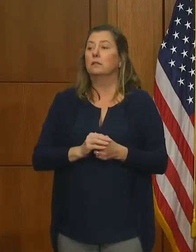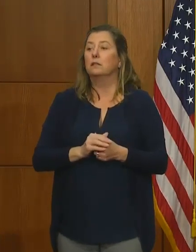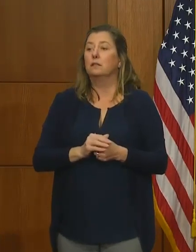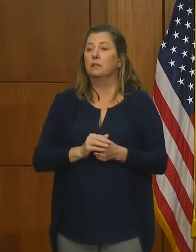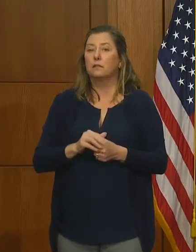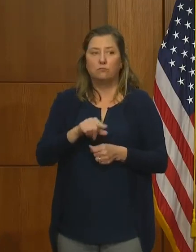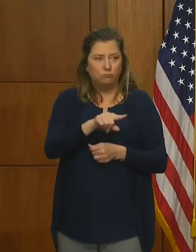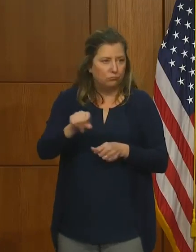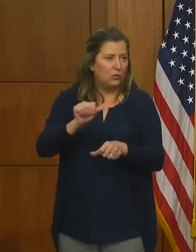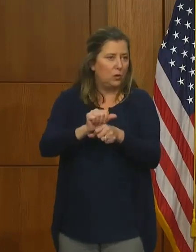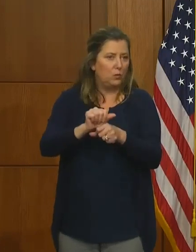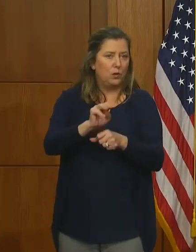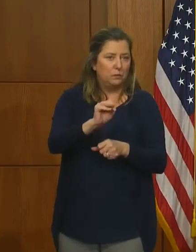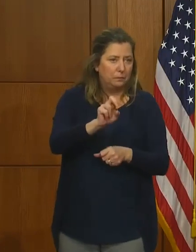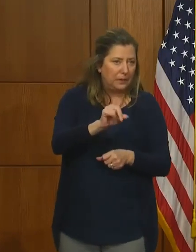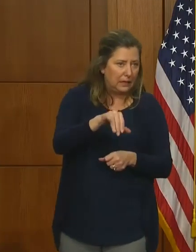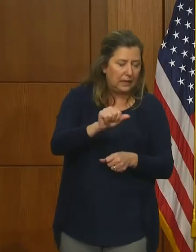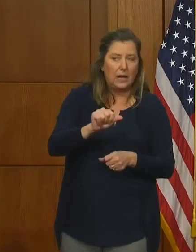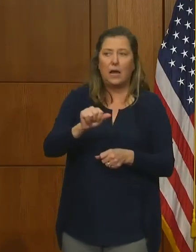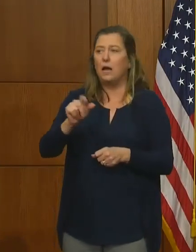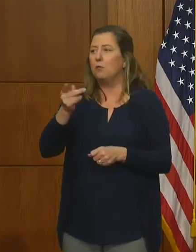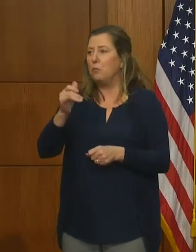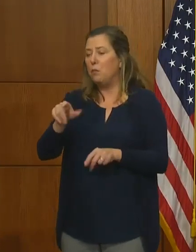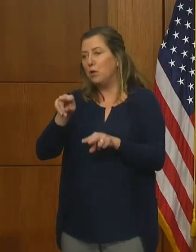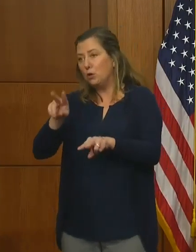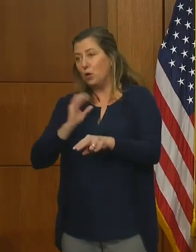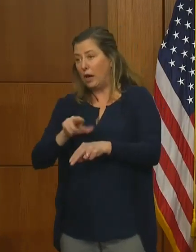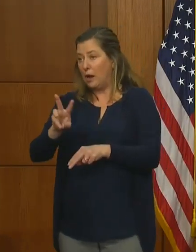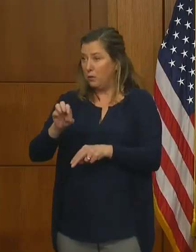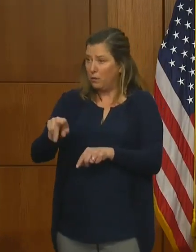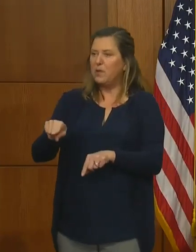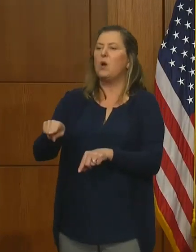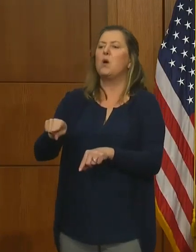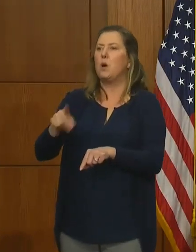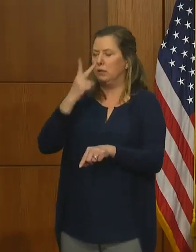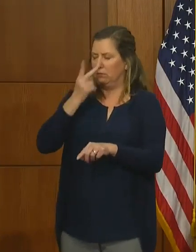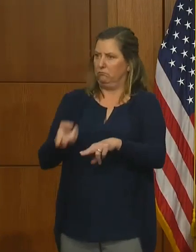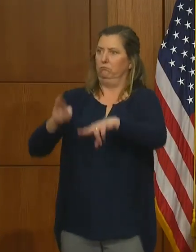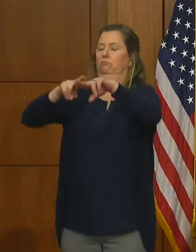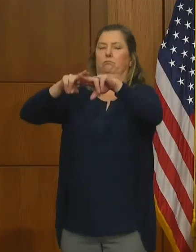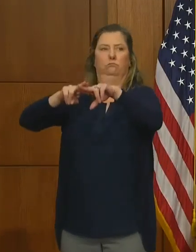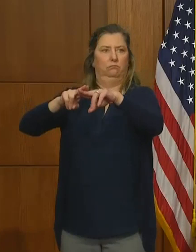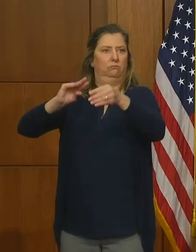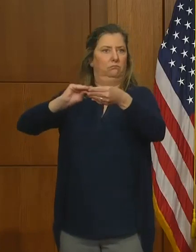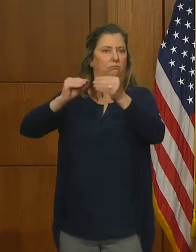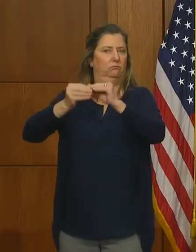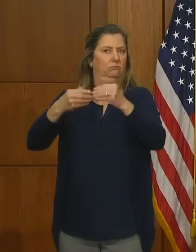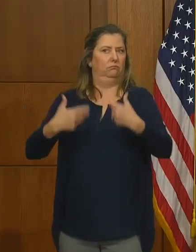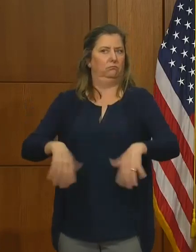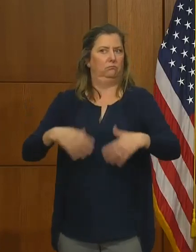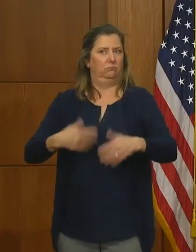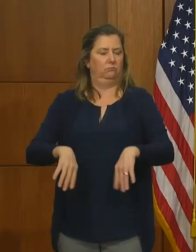FIFTY EIGHT HUNDRED TASKS- THOSE OF YOU IN THE- MEDIA AND THE PUBLIC- FROM LOOKING AT OUR